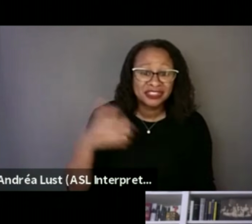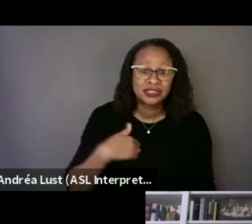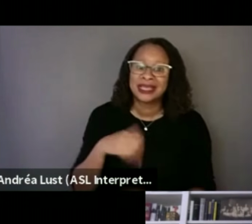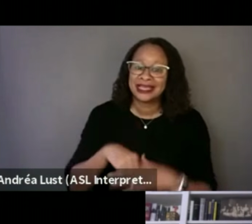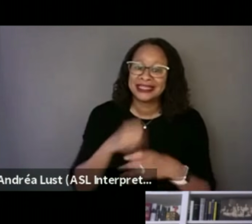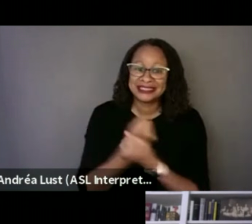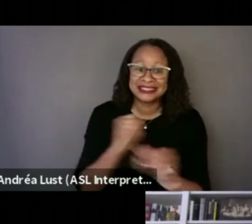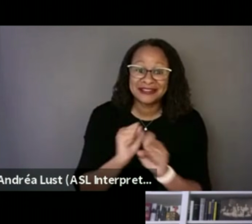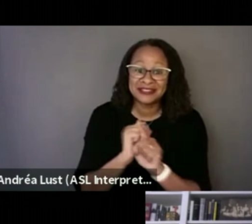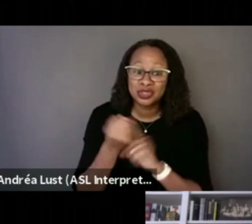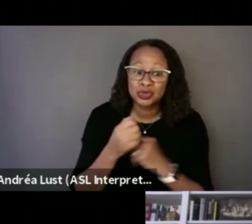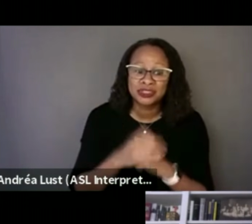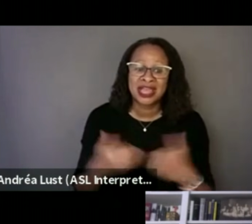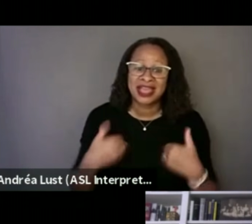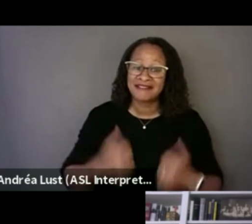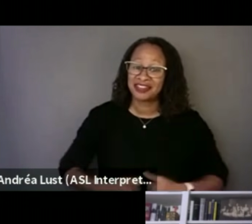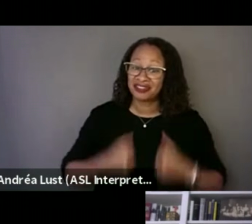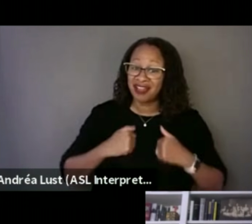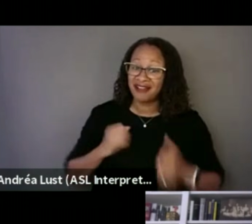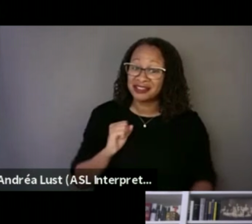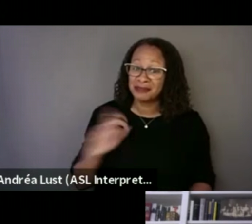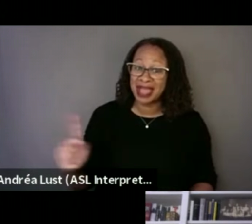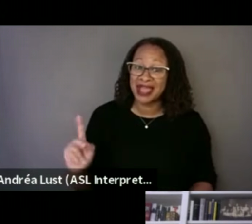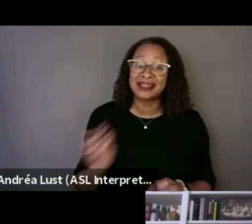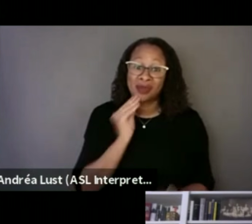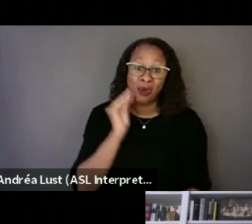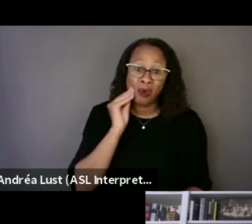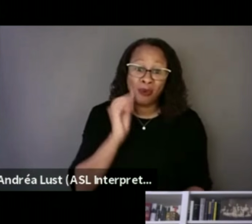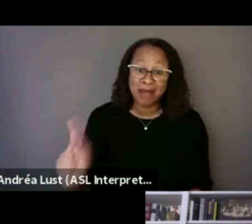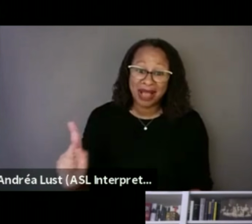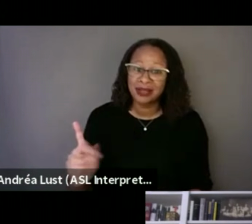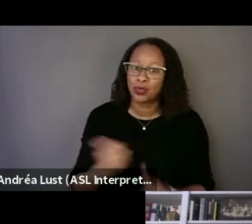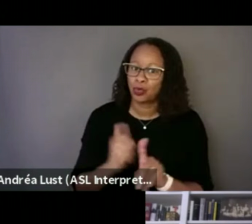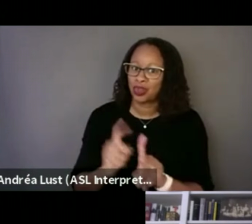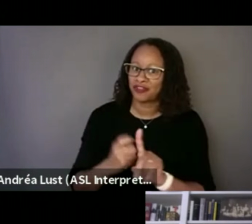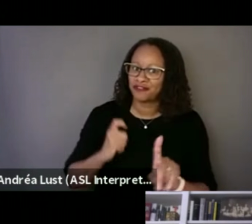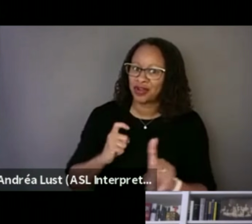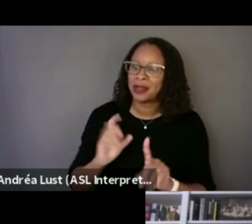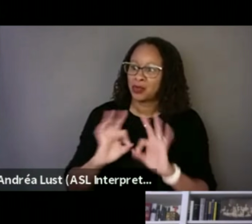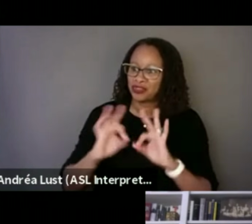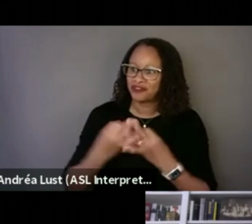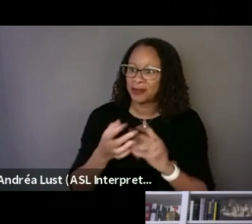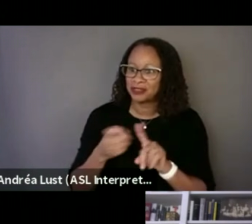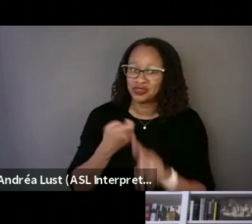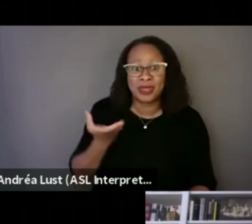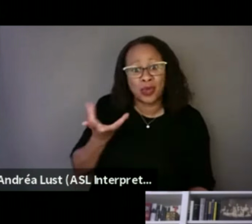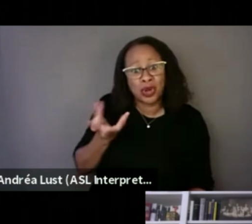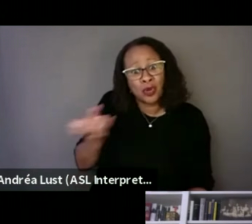and have their lives back and their homes back. And the place where their family was from. And that, you know, that's...